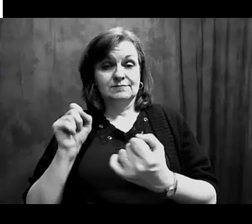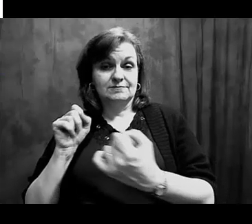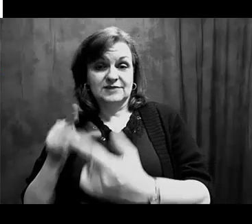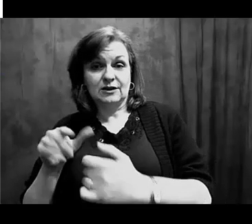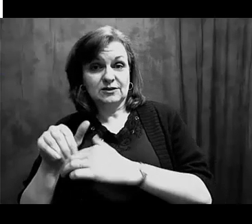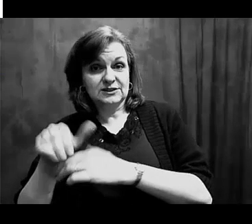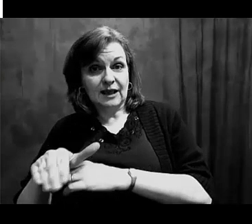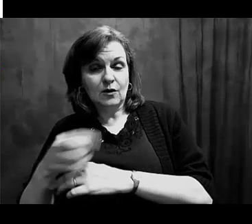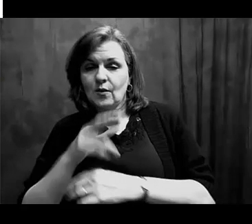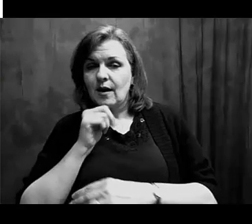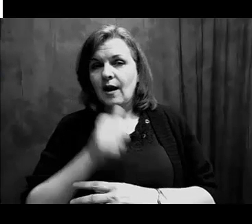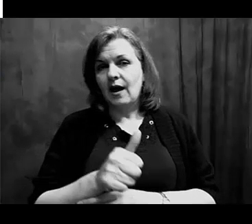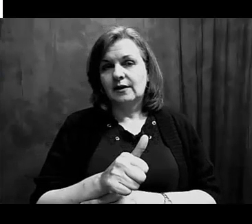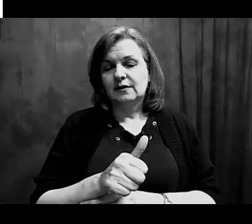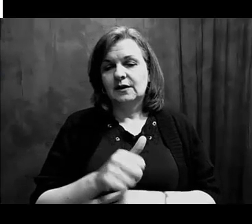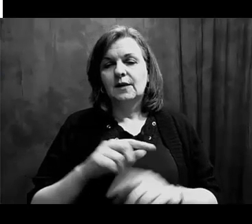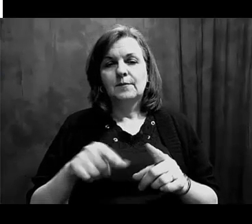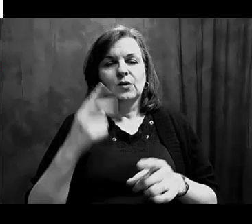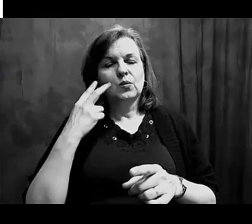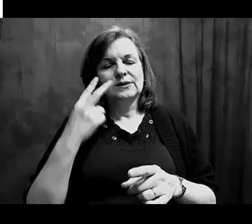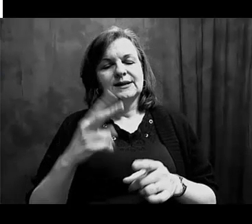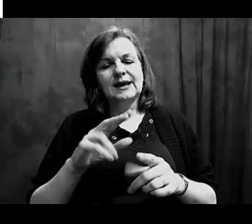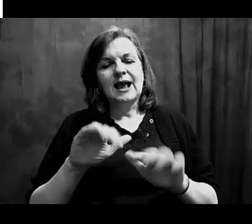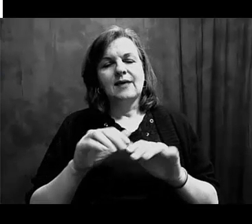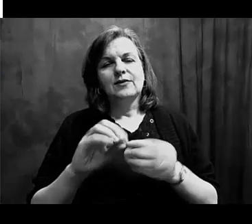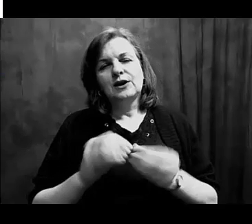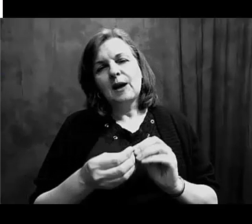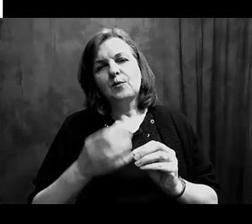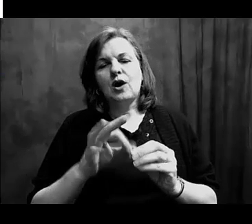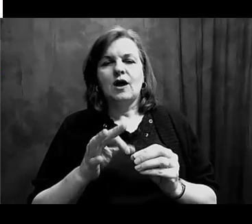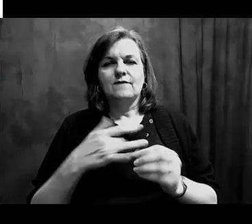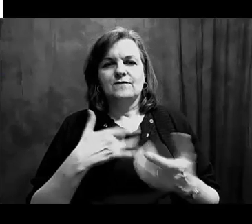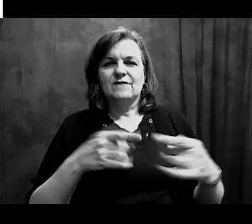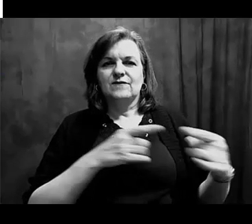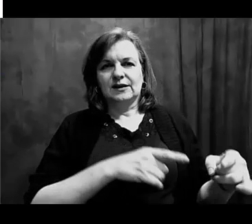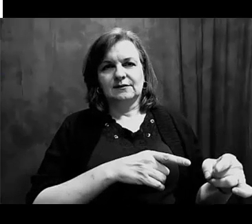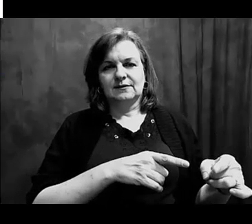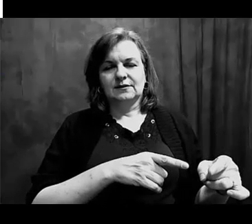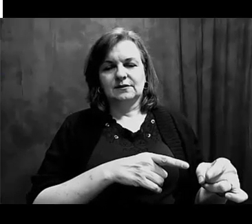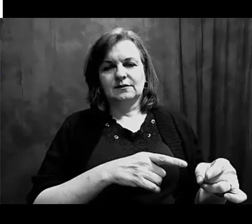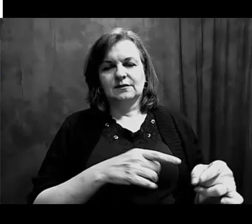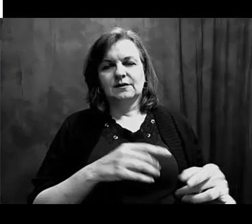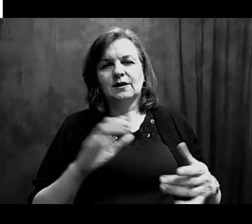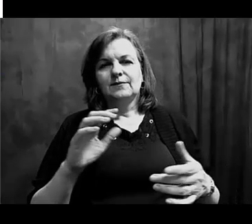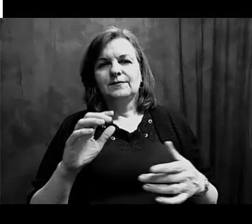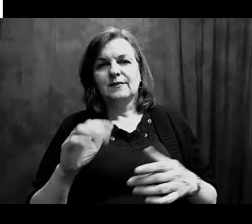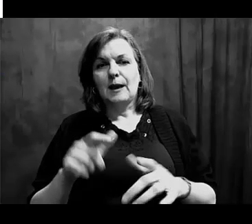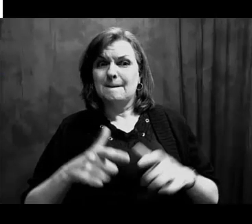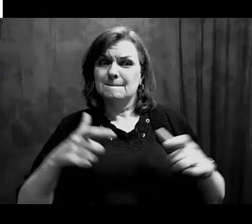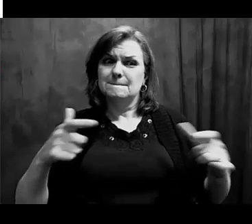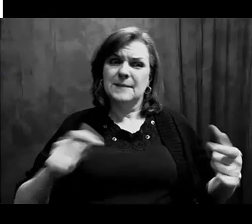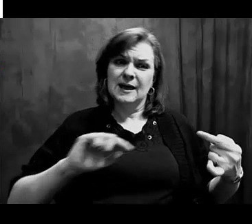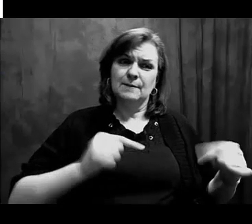what we're gonna look at is the number of events you get fell some things as kind of a minor pain vs. a major pain